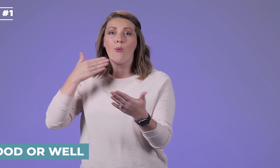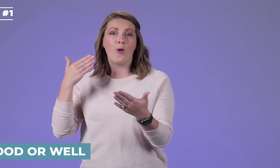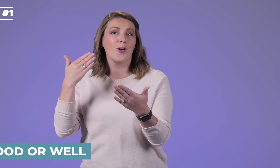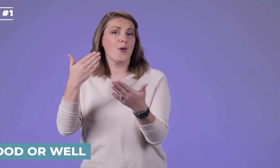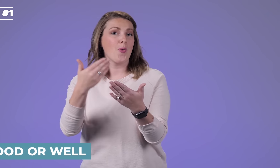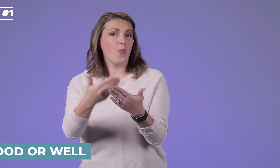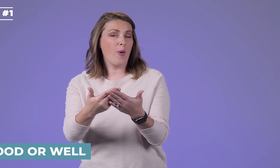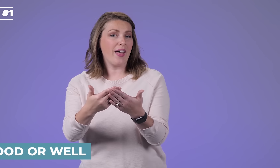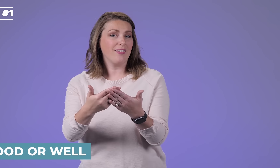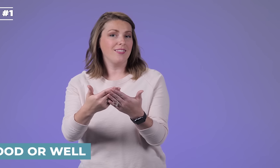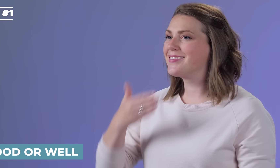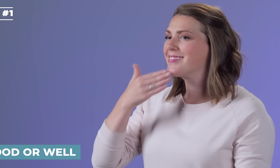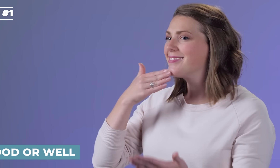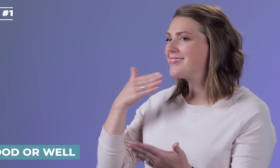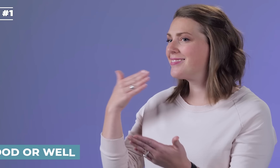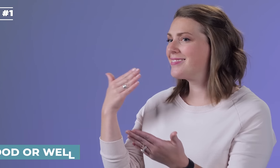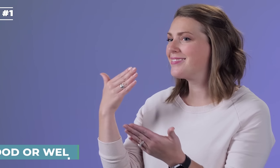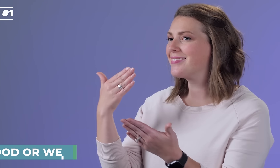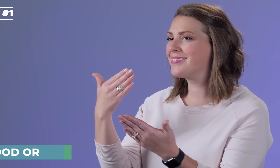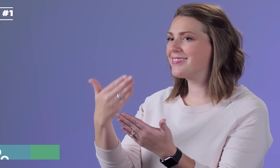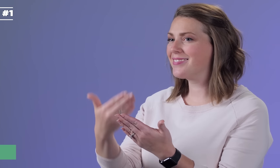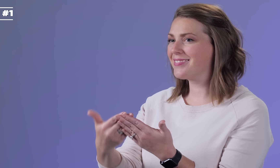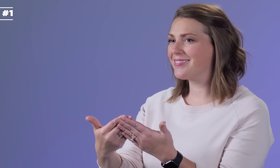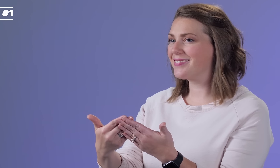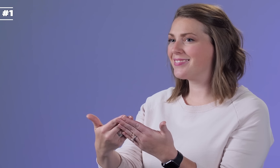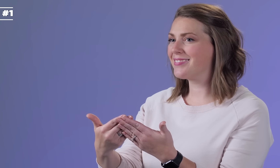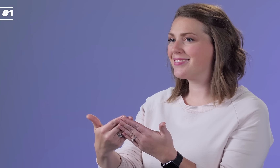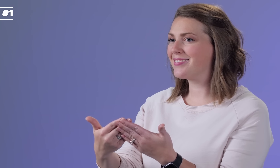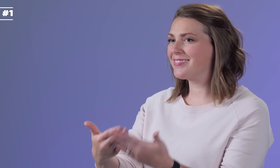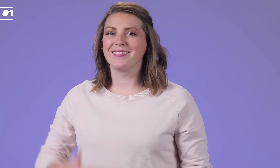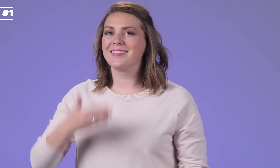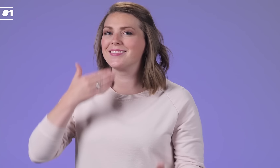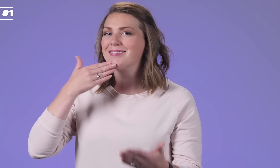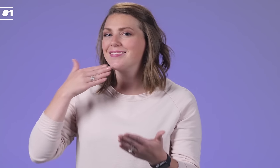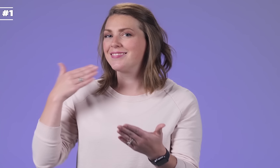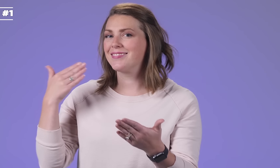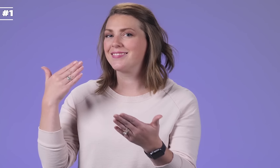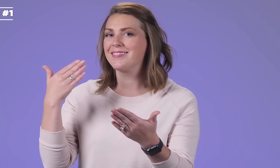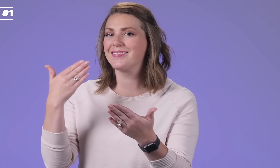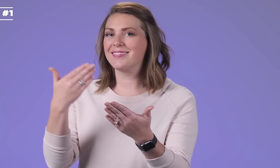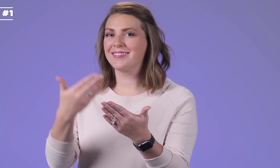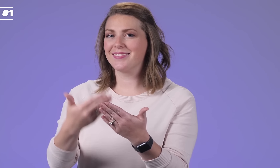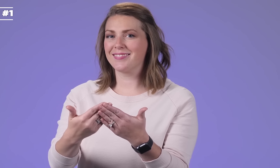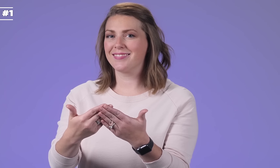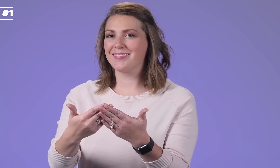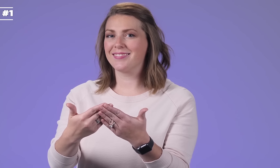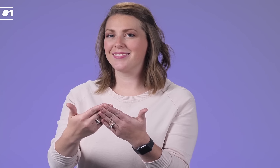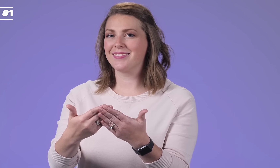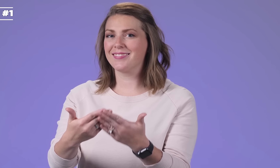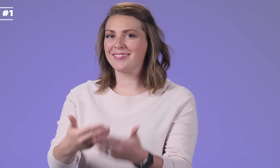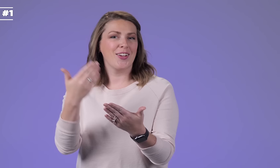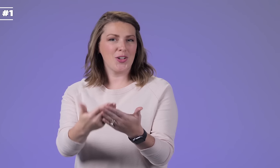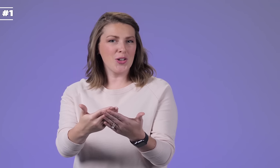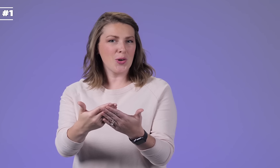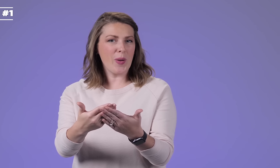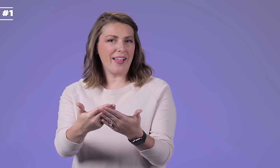or well,' your dominant hand is coming from your chin down to your non-dominant 'good or well.'